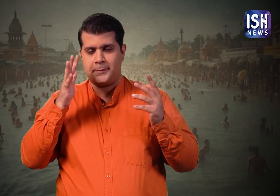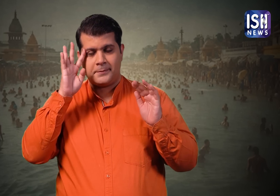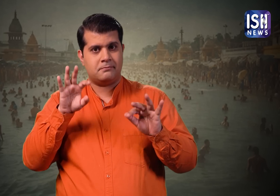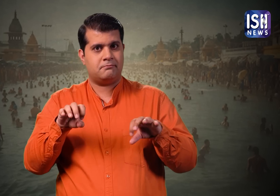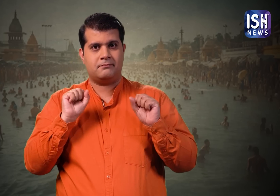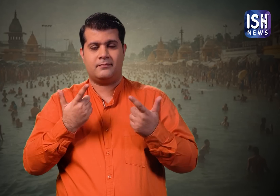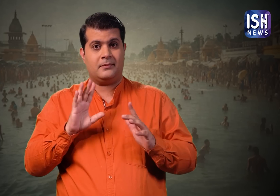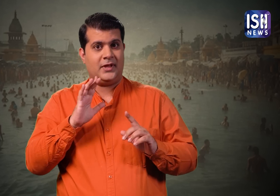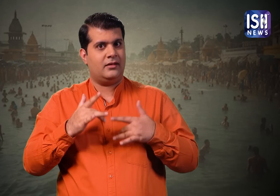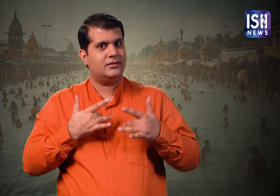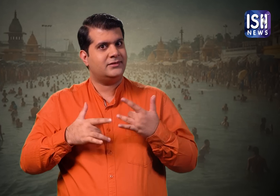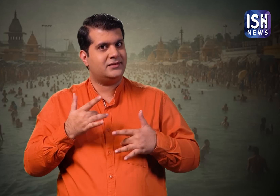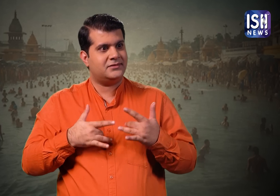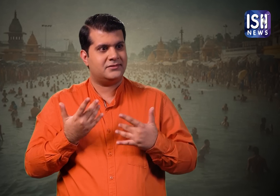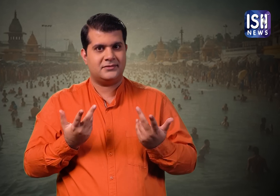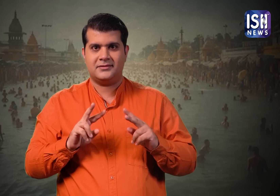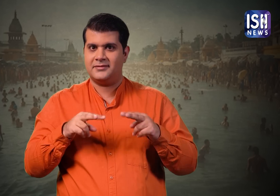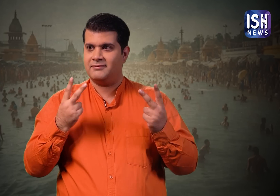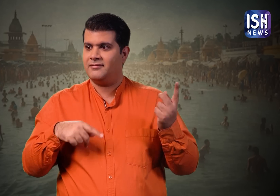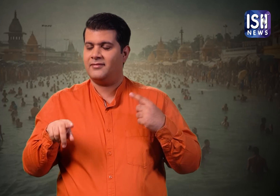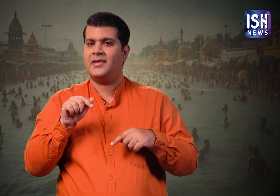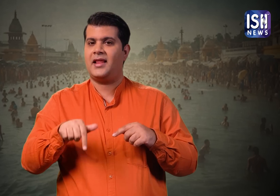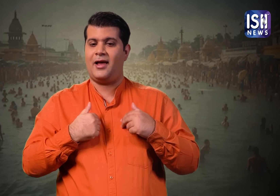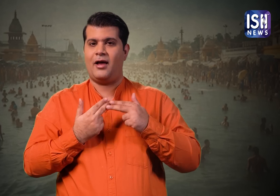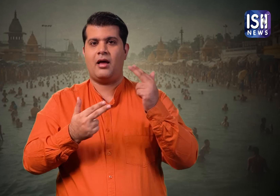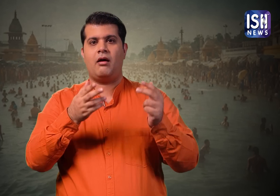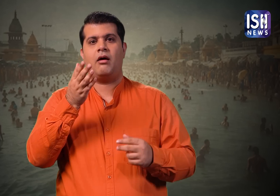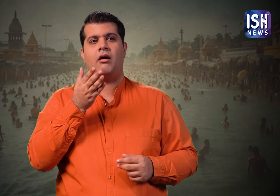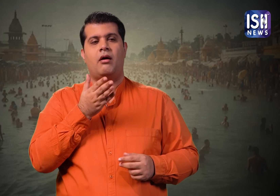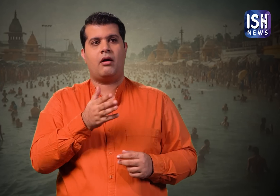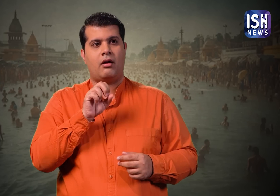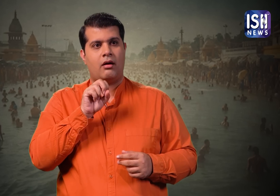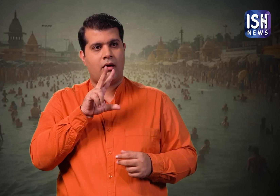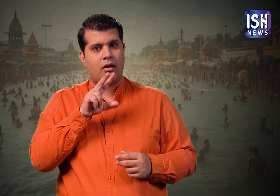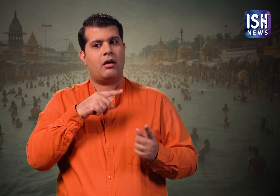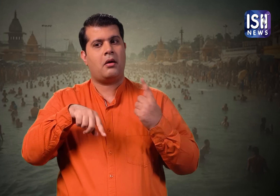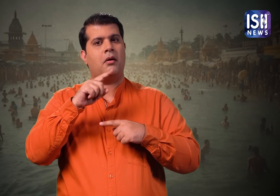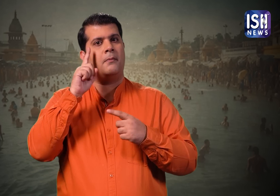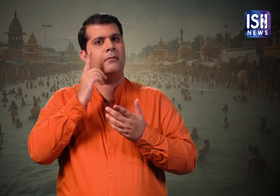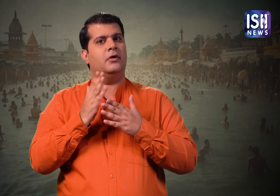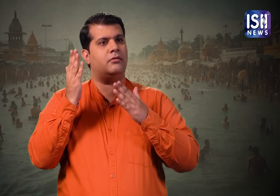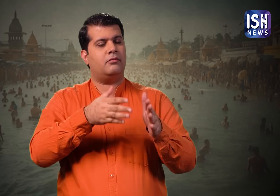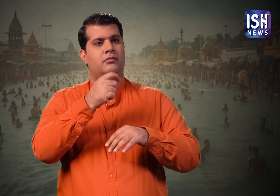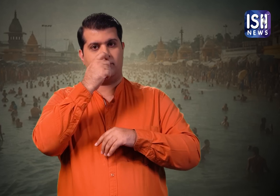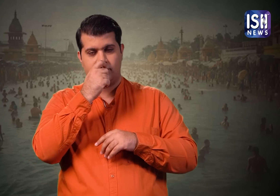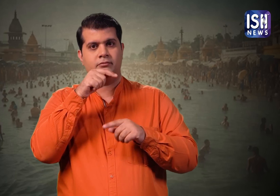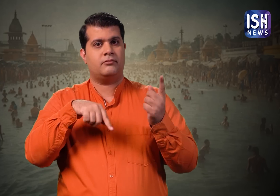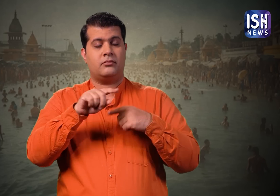It’s truly unbelievable, yet fascinating. Now that I’ve shared this with you, I’m sure you’re fascinated by the holy dip and its beliefs.